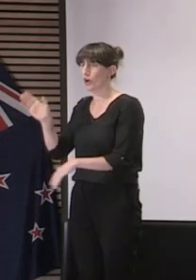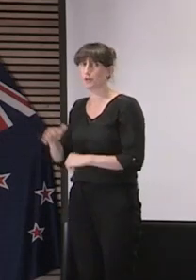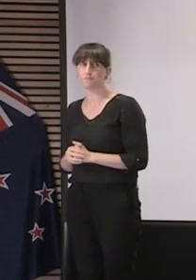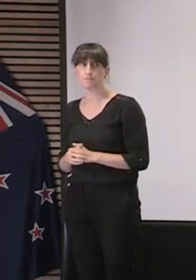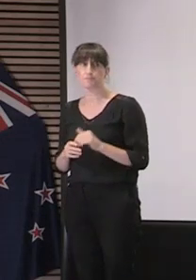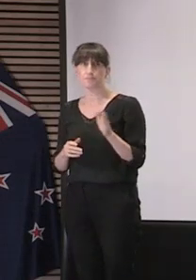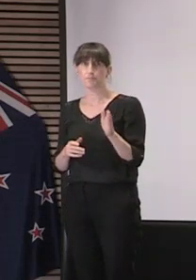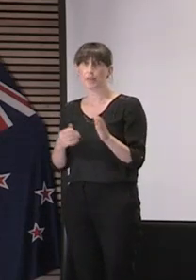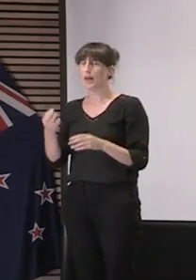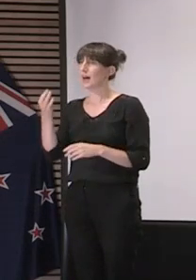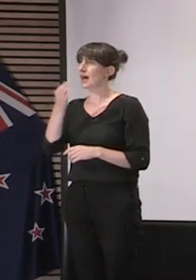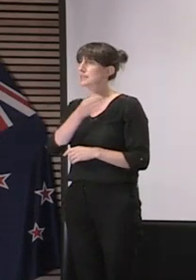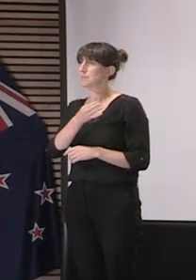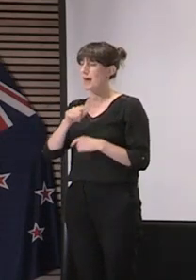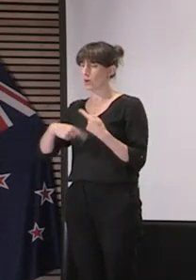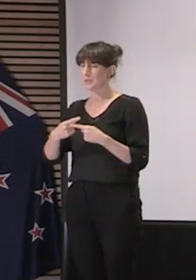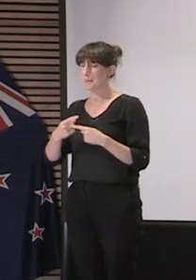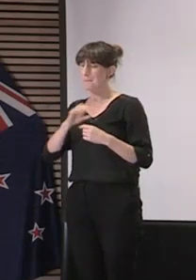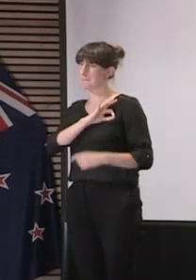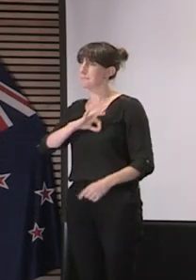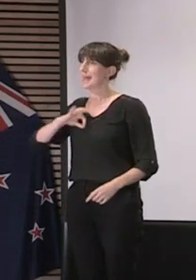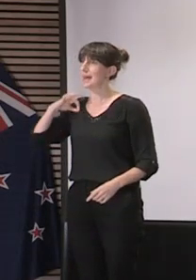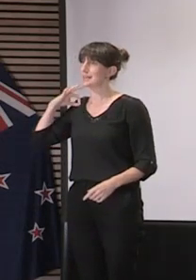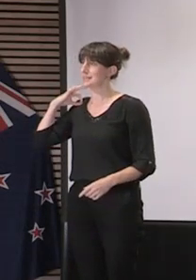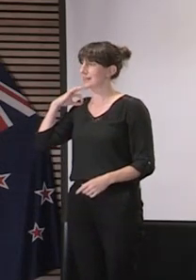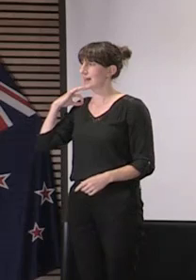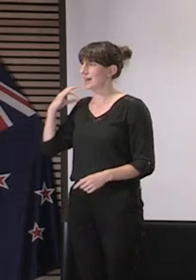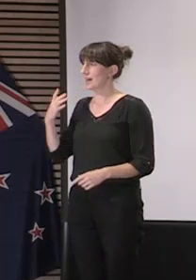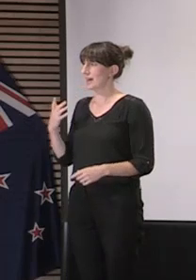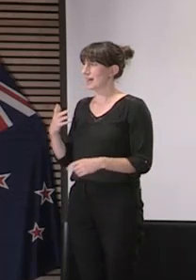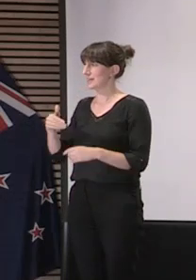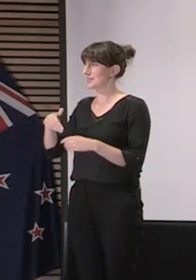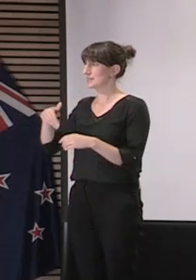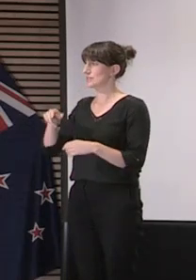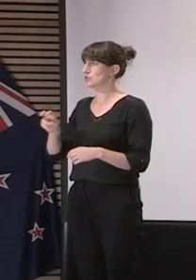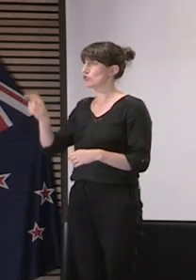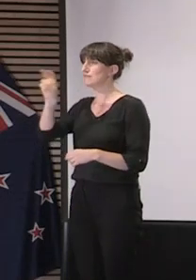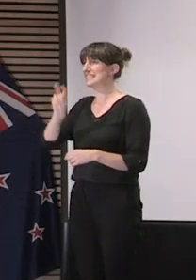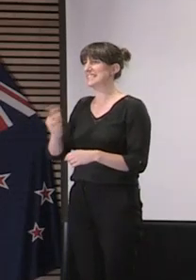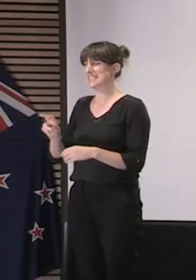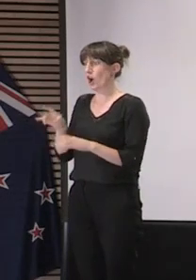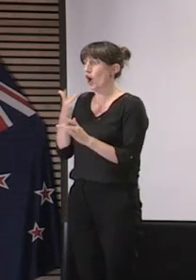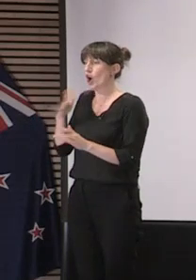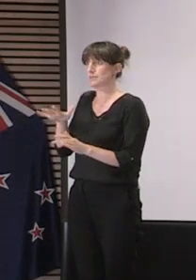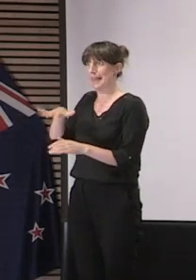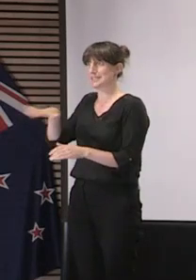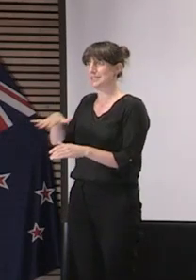support. REPORTER: In tourist hot spots, particularly the Great District Mayor and